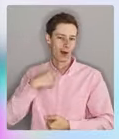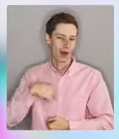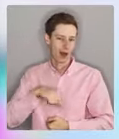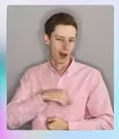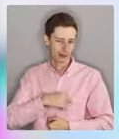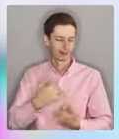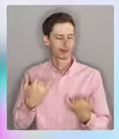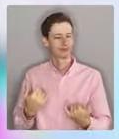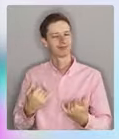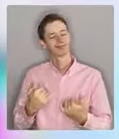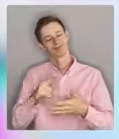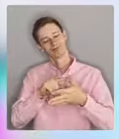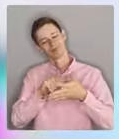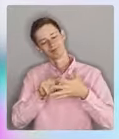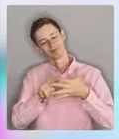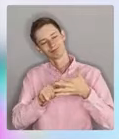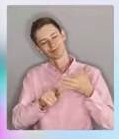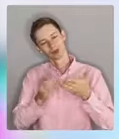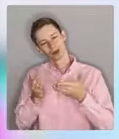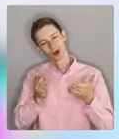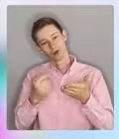and I'd like to cover a couple of the services we implemented to help players connect.